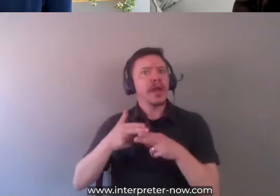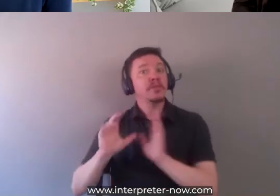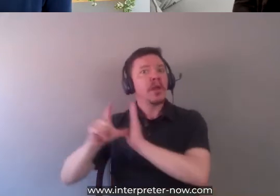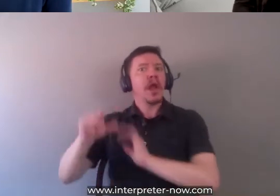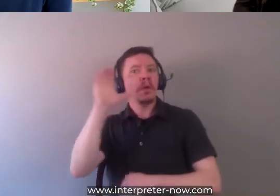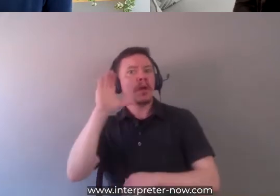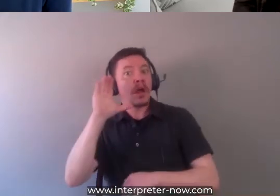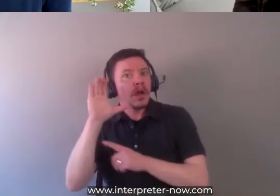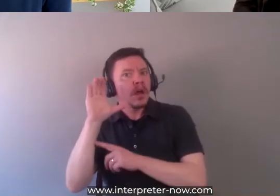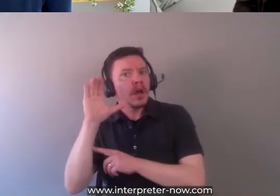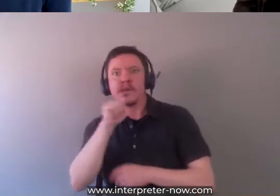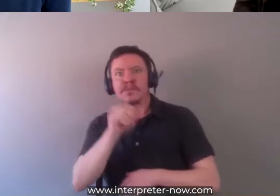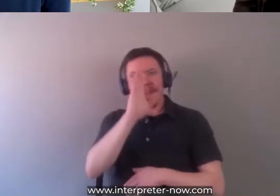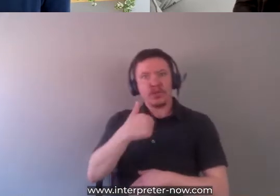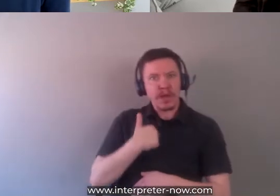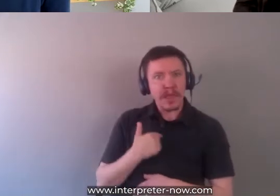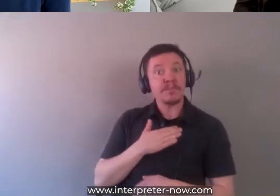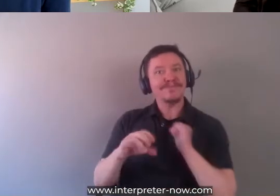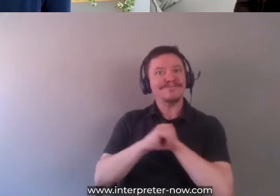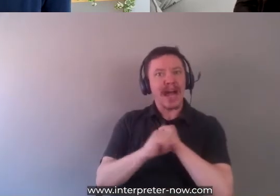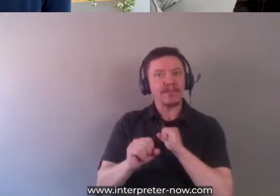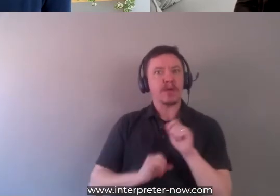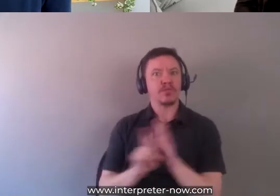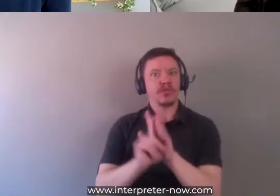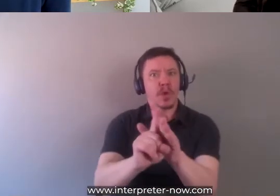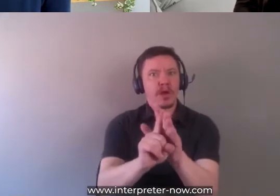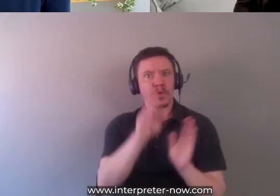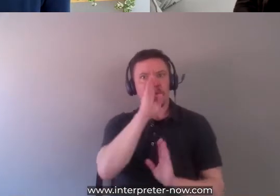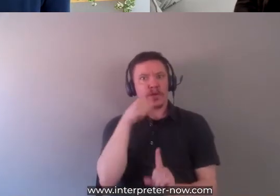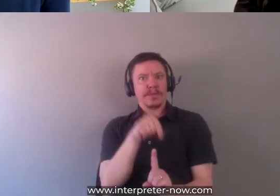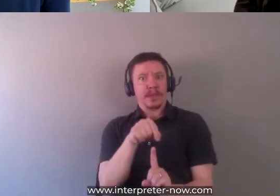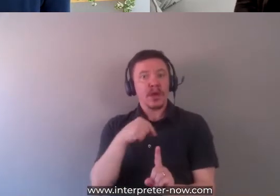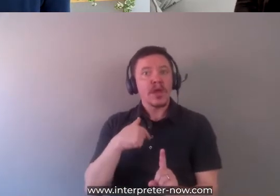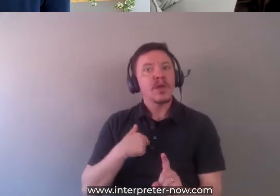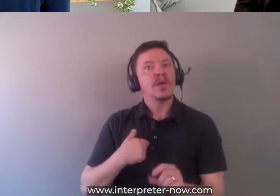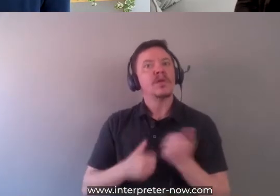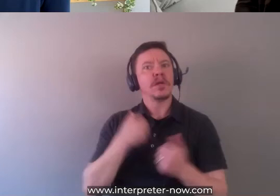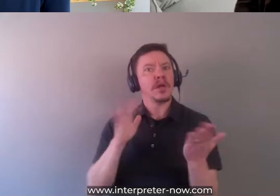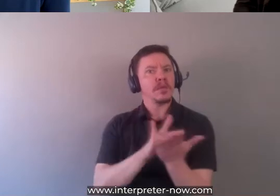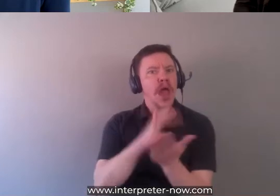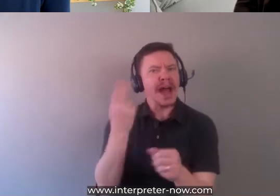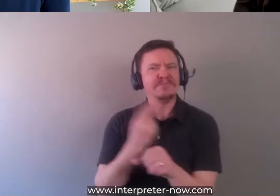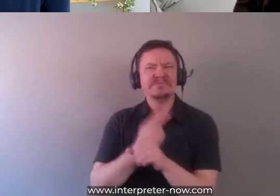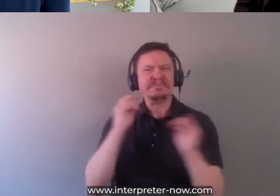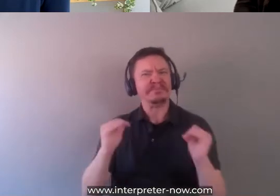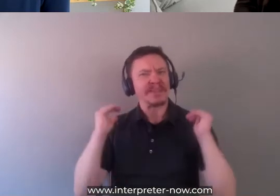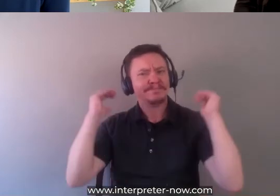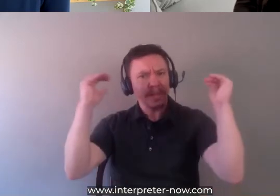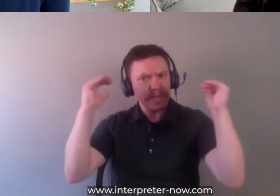So a lot of our apps and websites that we use, use increasingly sophisticated and undisclosed